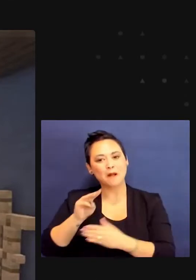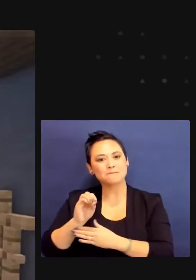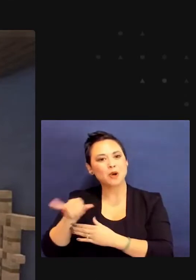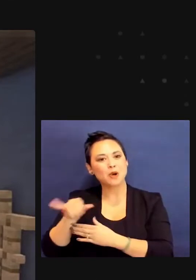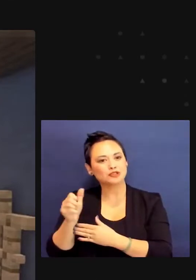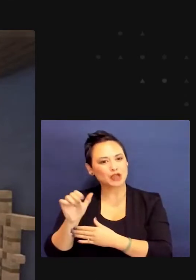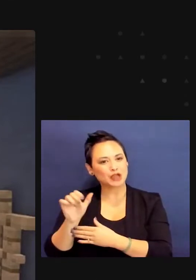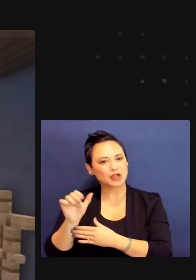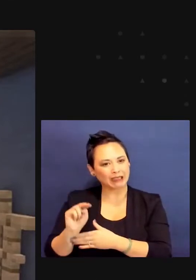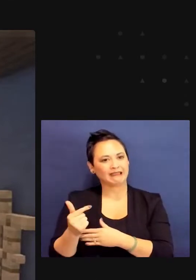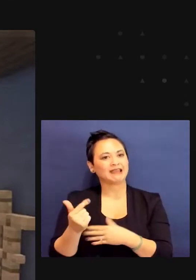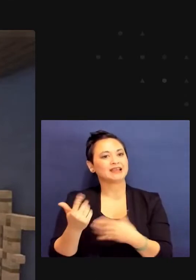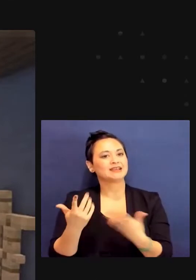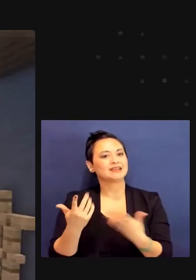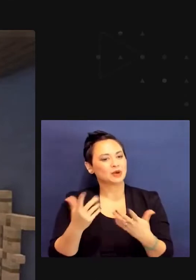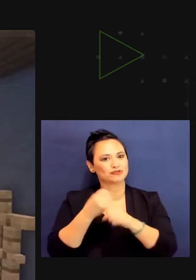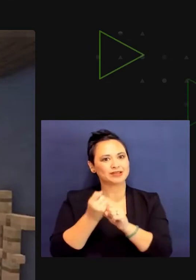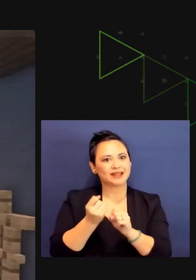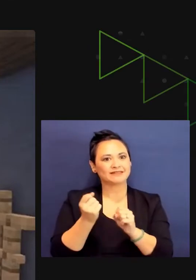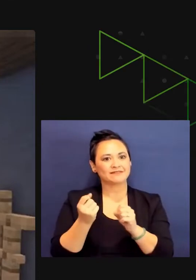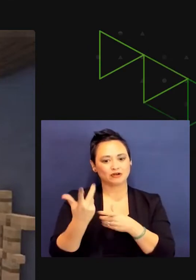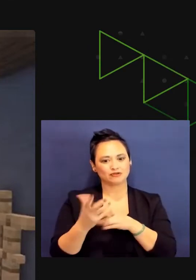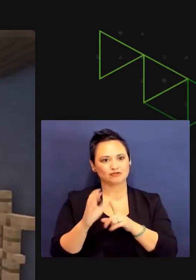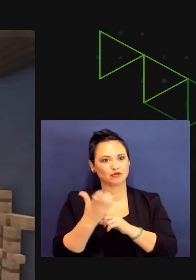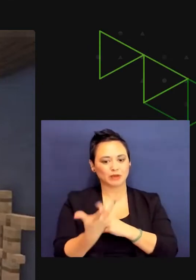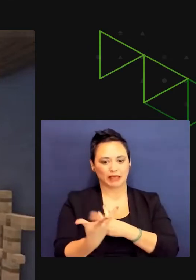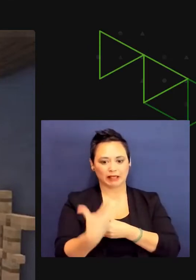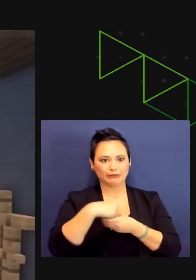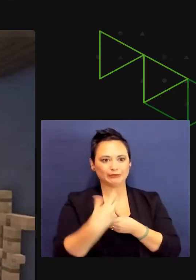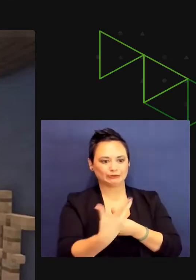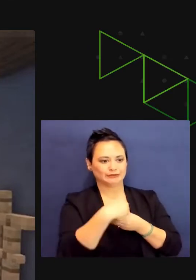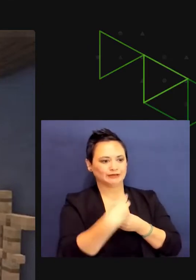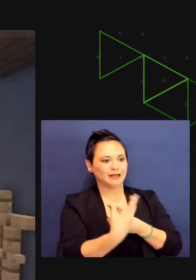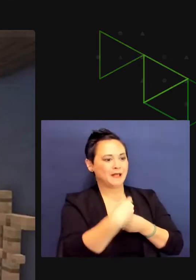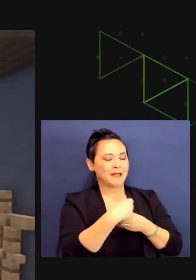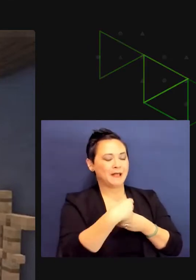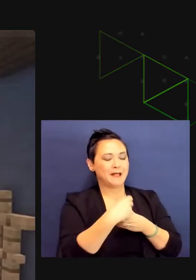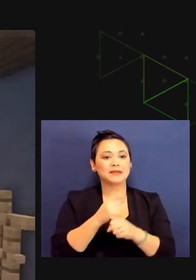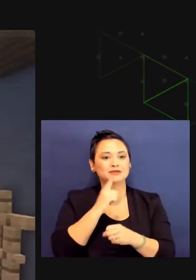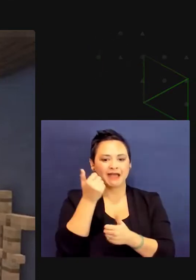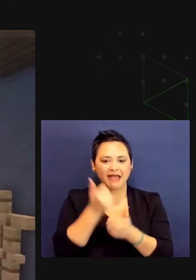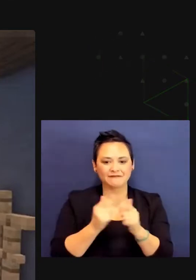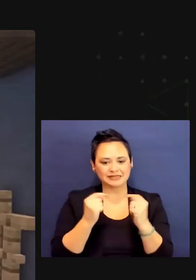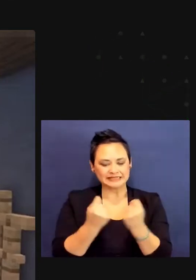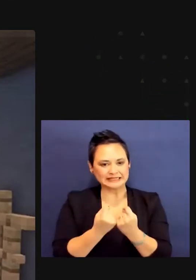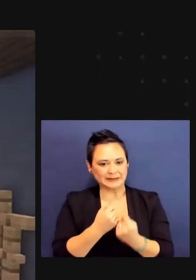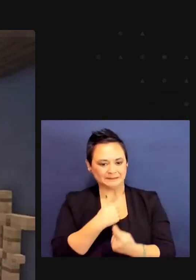and ensuring that every team member feels a sense of belonging and connection and community inside the studio.